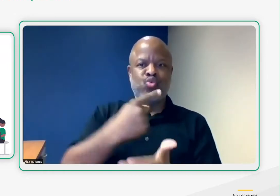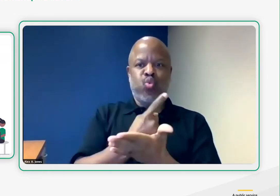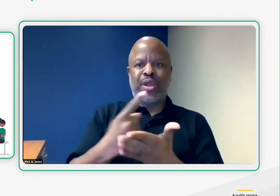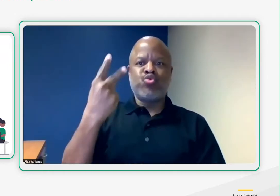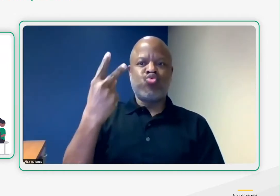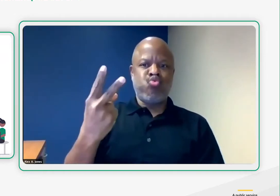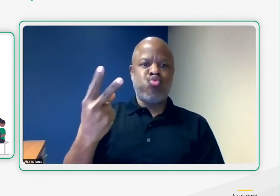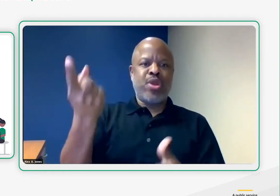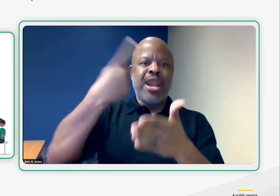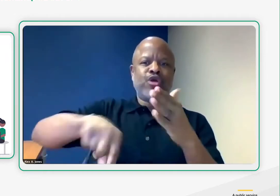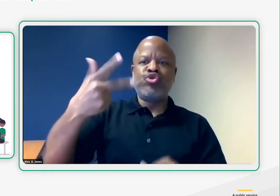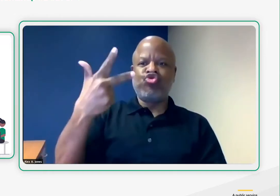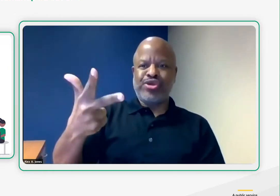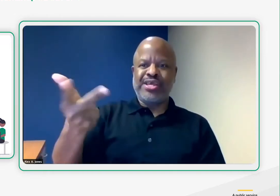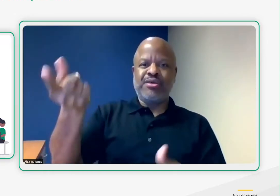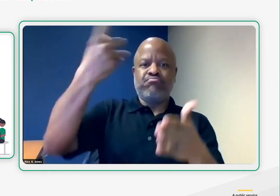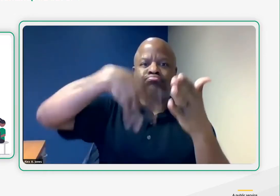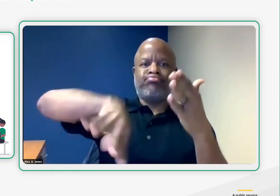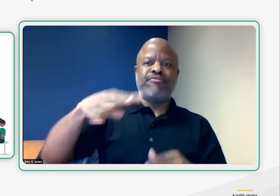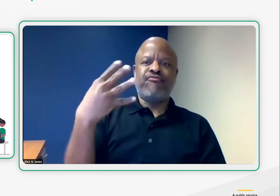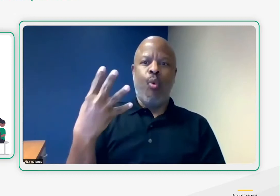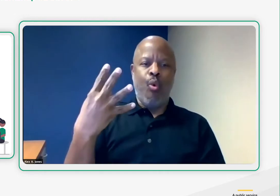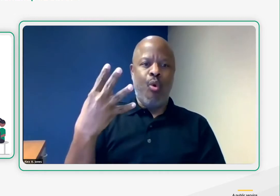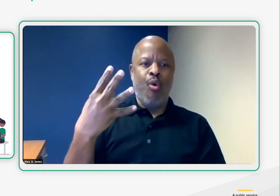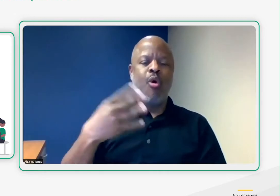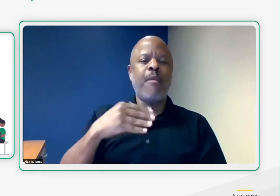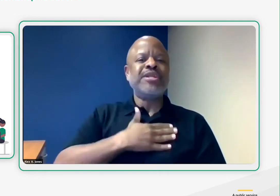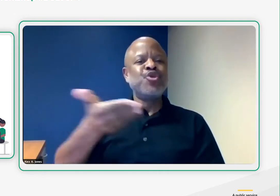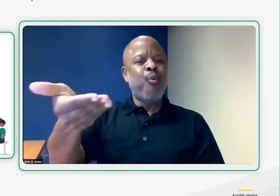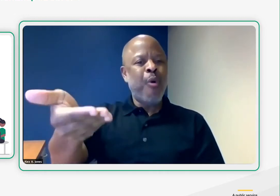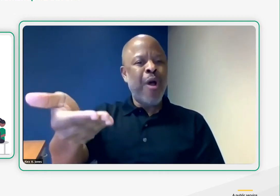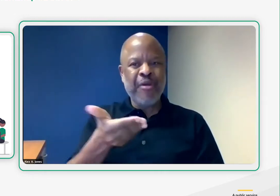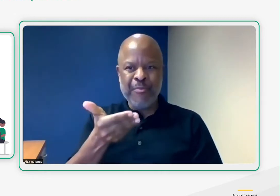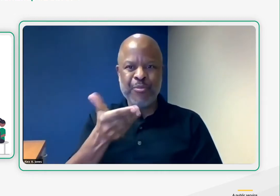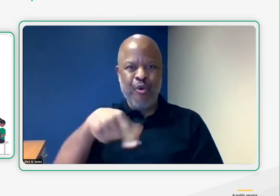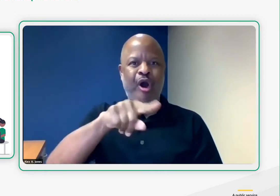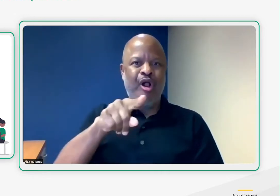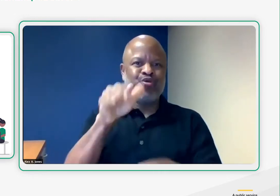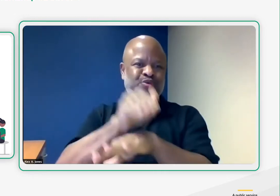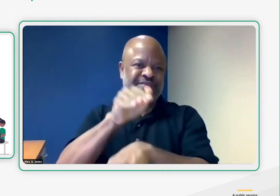This is the second, followed by, next will be the third, and then the fourth. So again, it's my pleasure to welcome you all tonight.